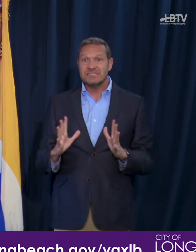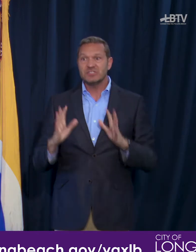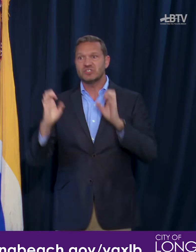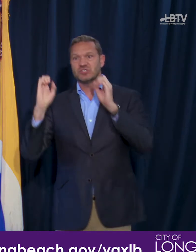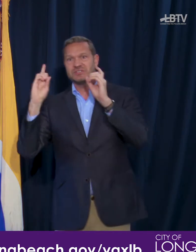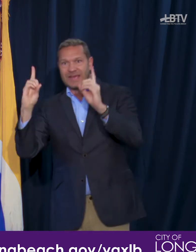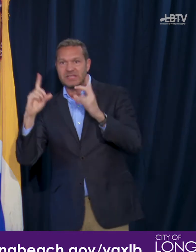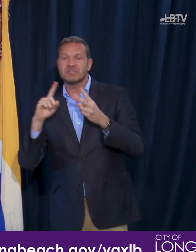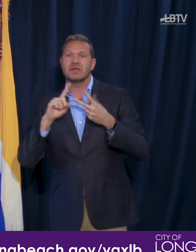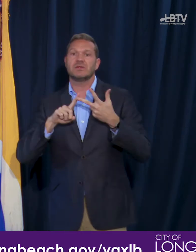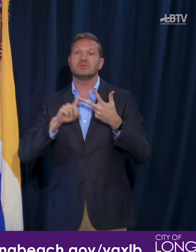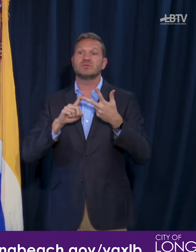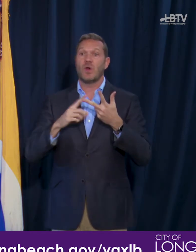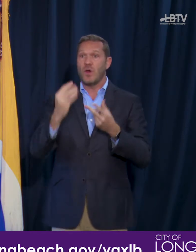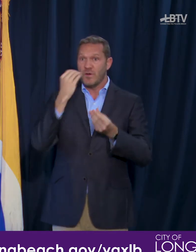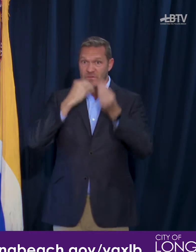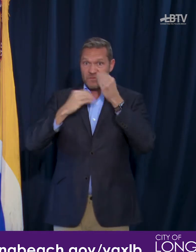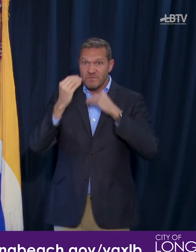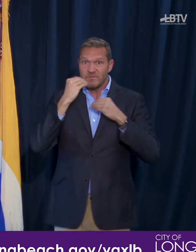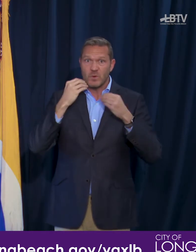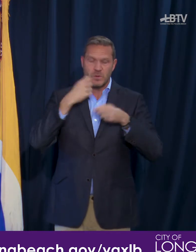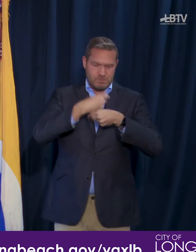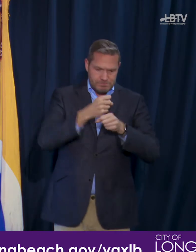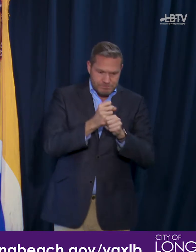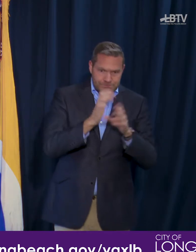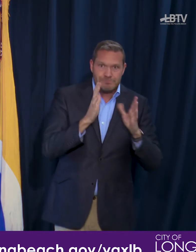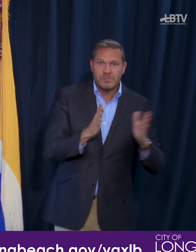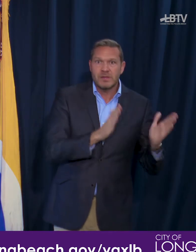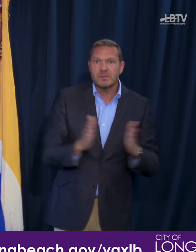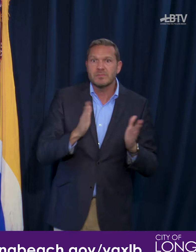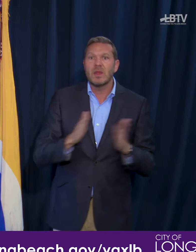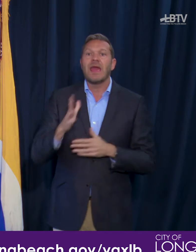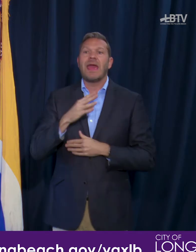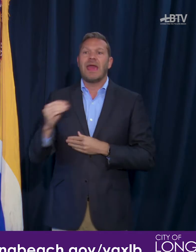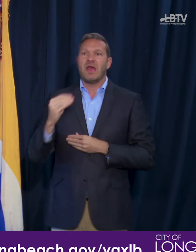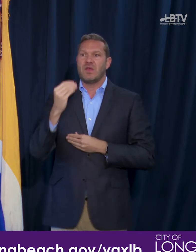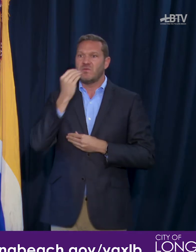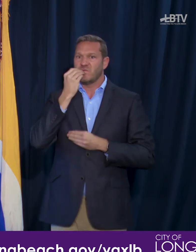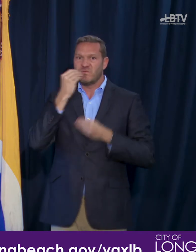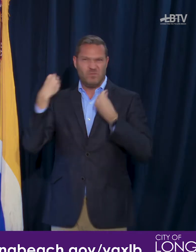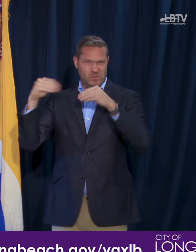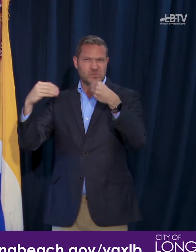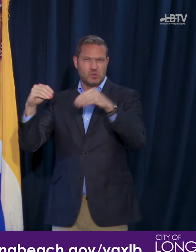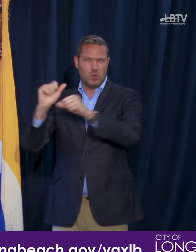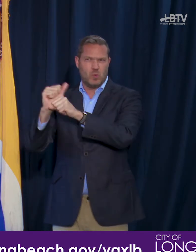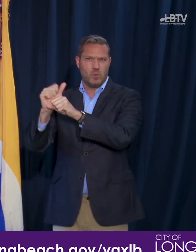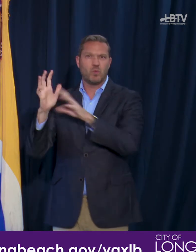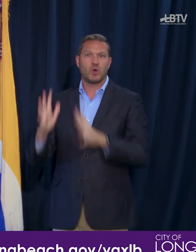and grocery workers. So all of those folks are in that first category and I want to just note.